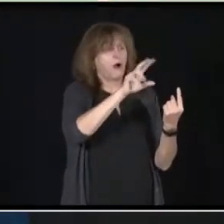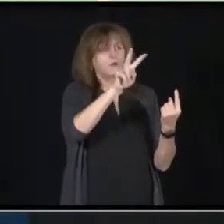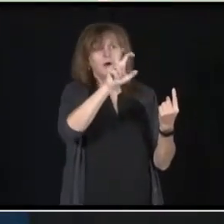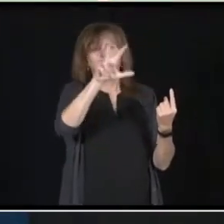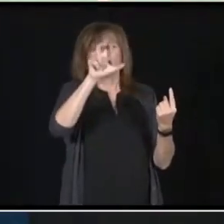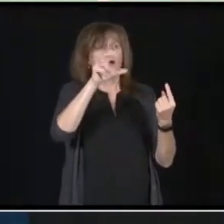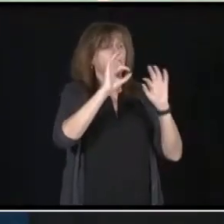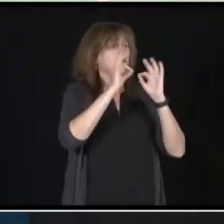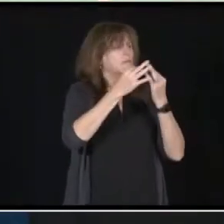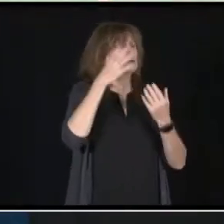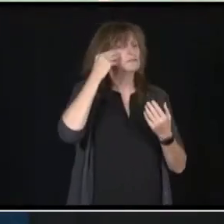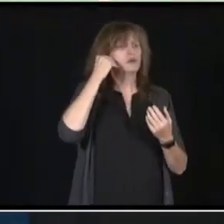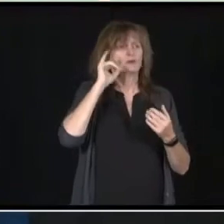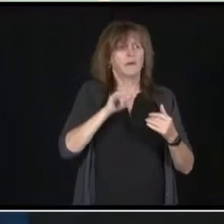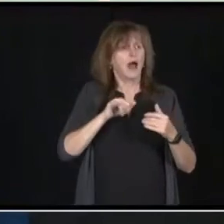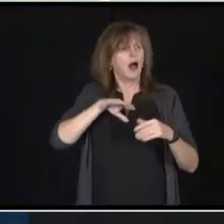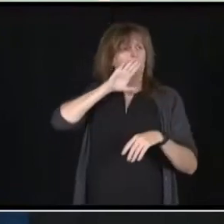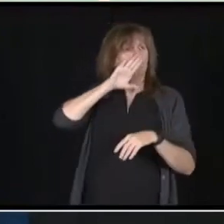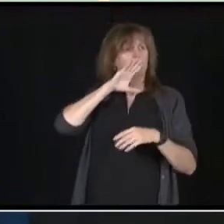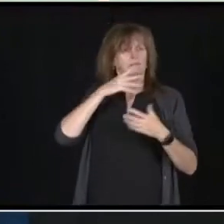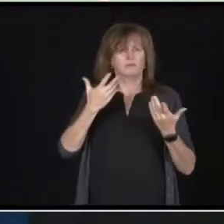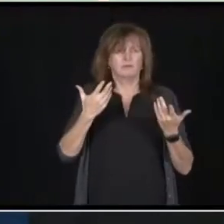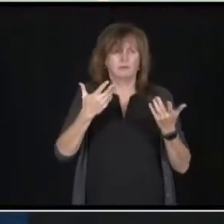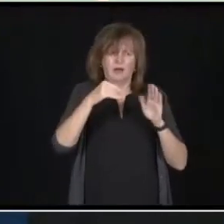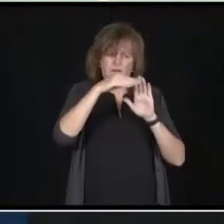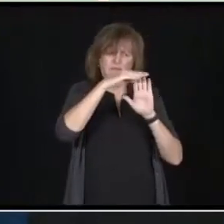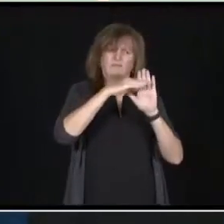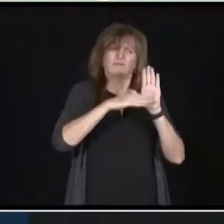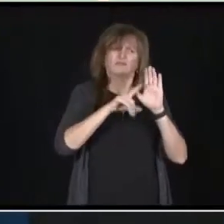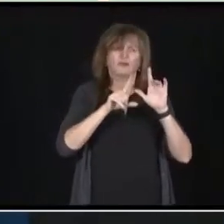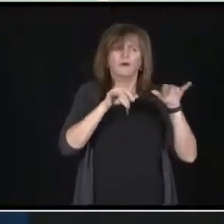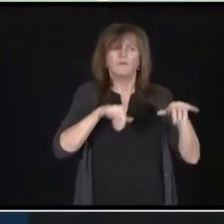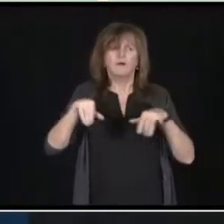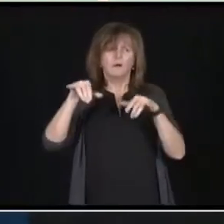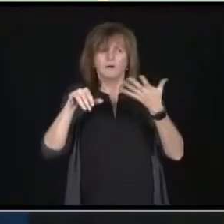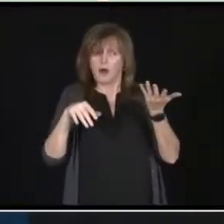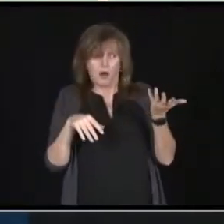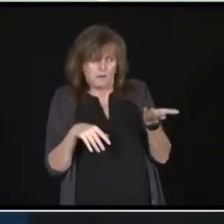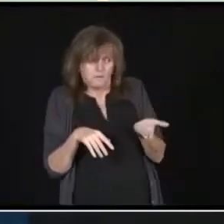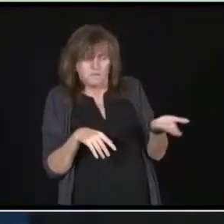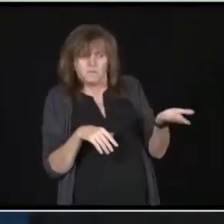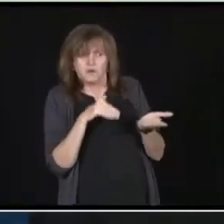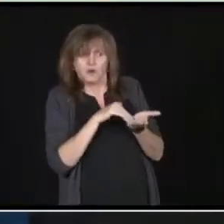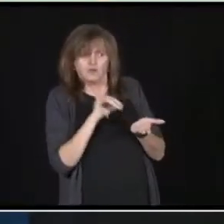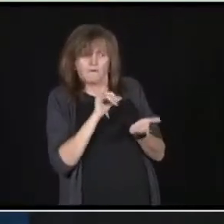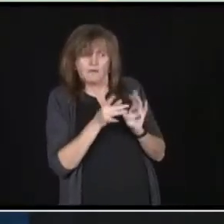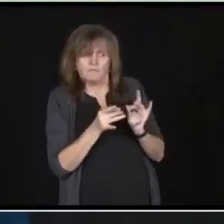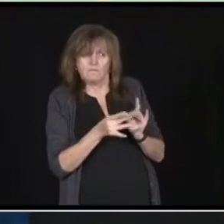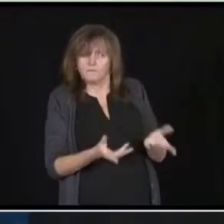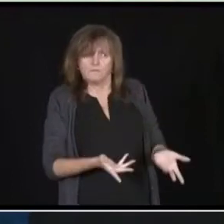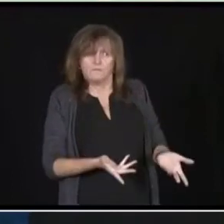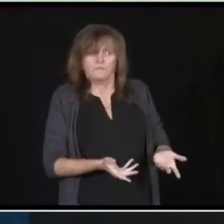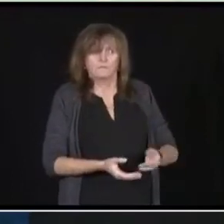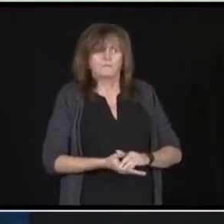They will be the first to admit it. I'm sure there are hundreds and hundreds of families that are facing this challenge.